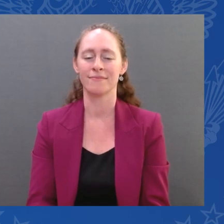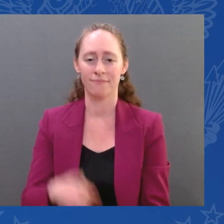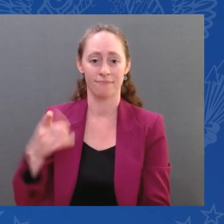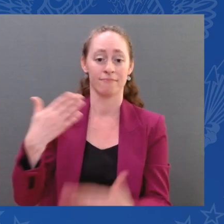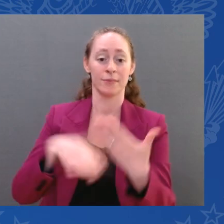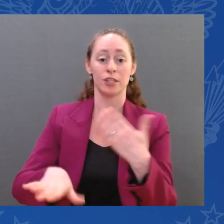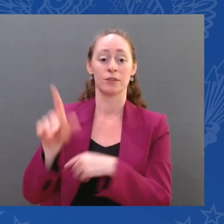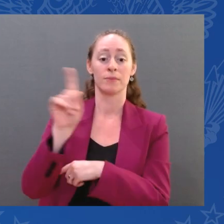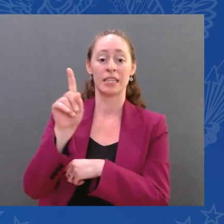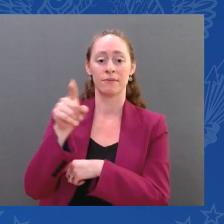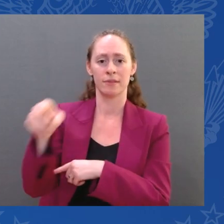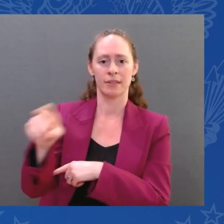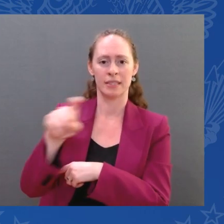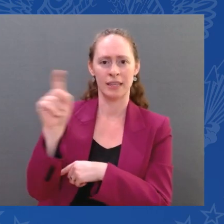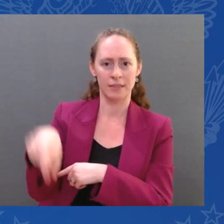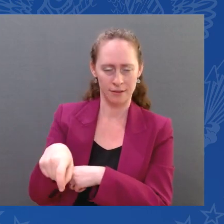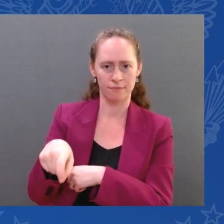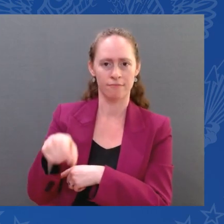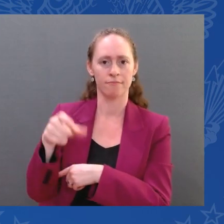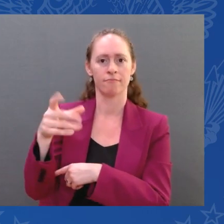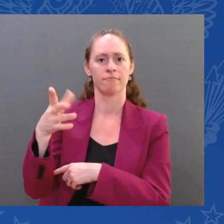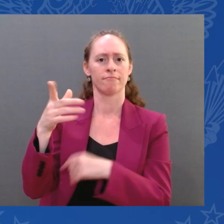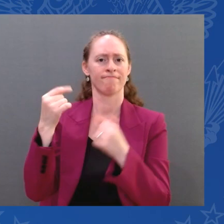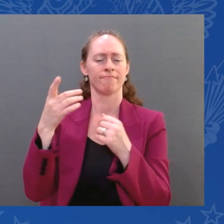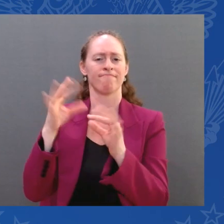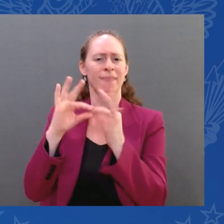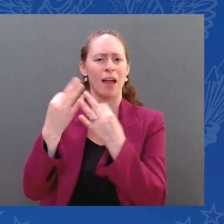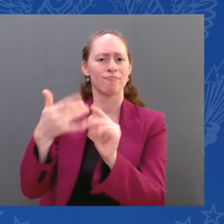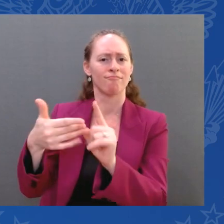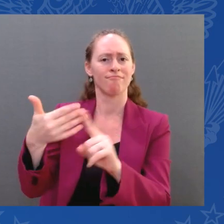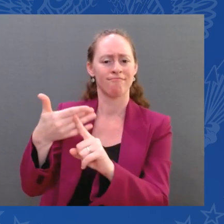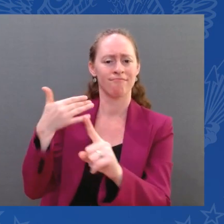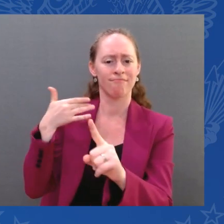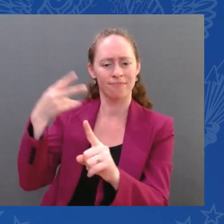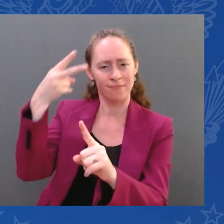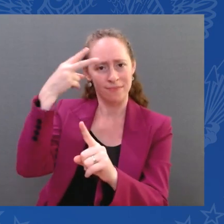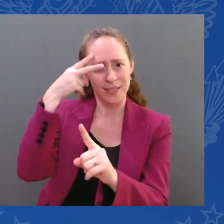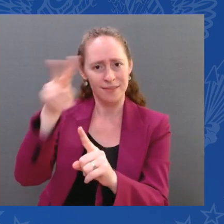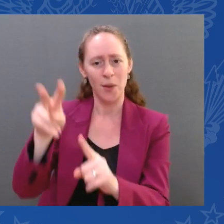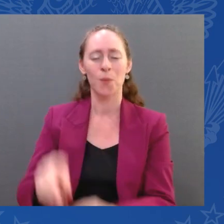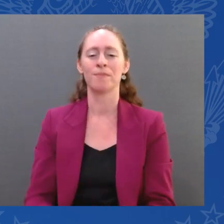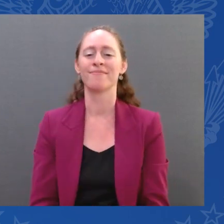beyond a life set in segregated South Texas. After serving in the Air Force,